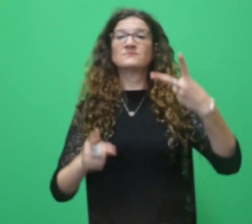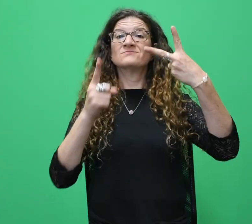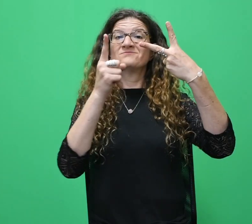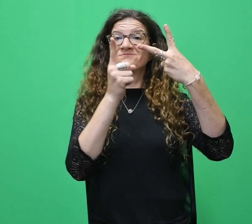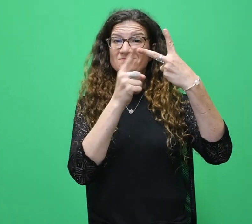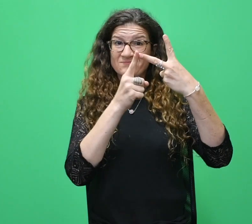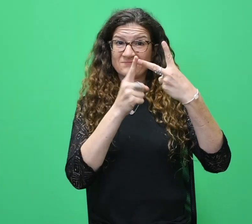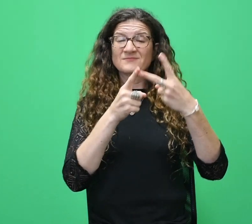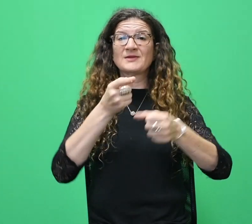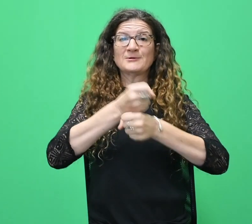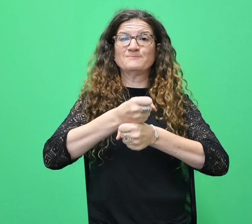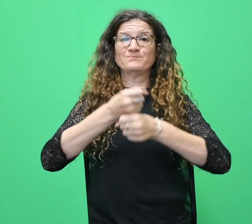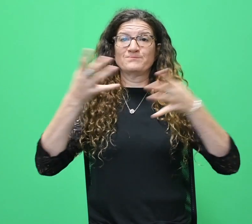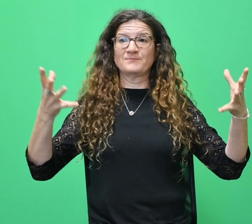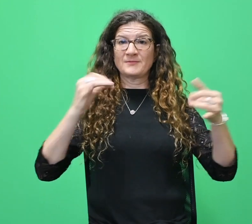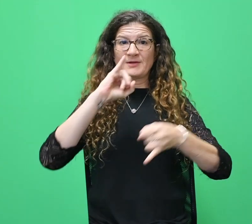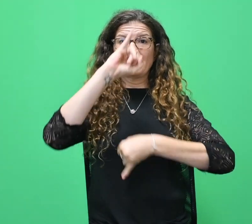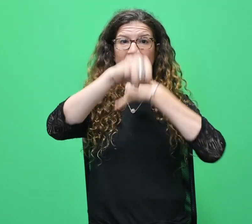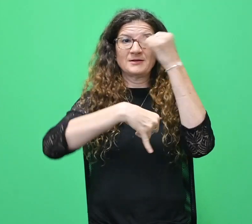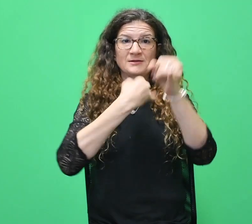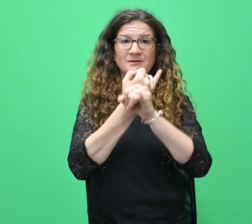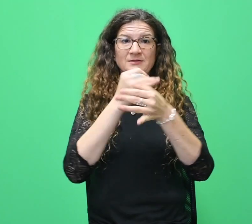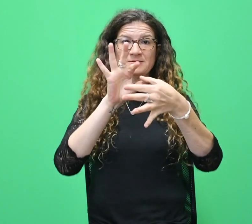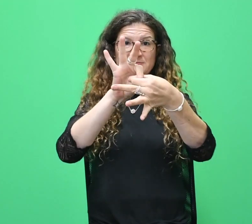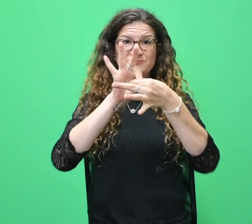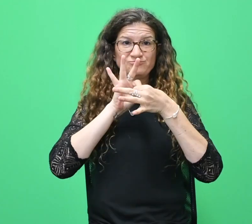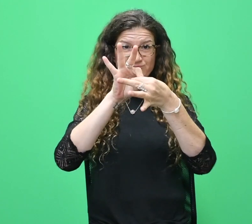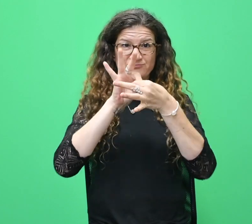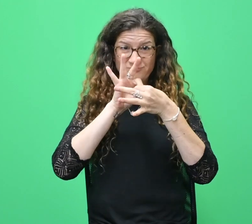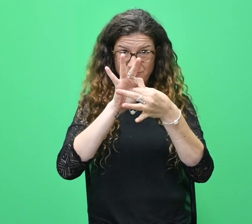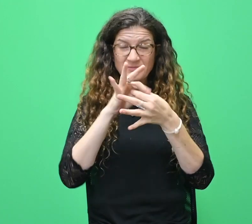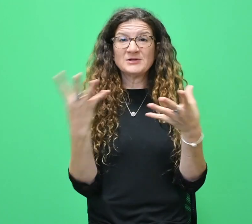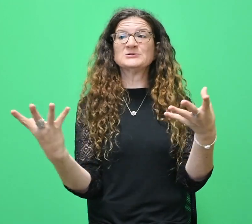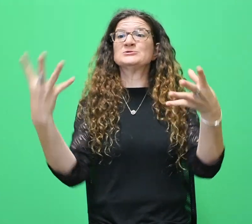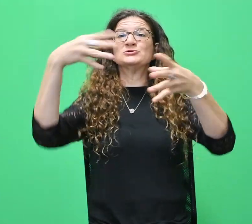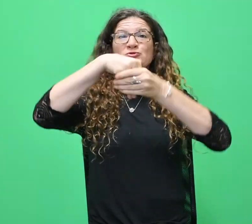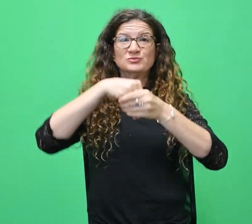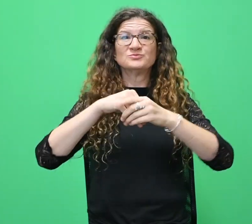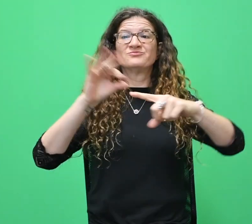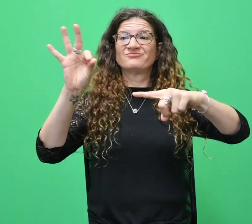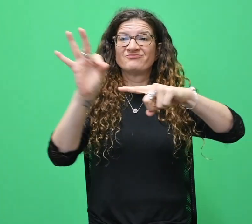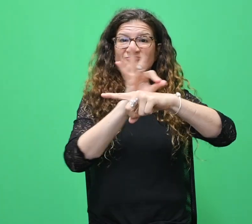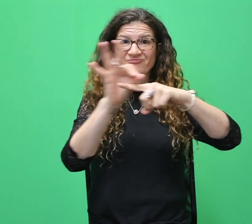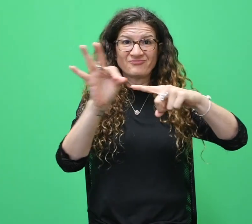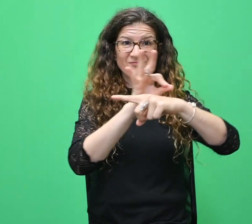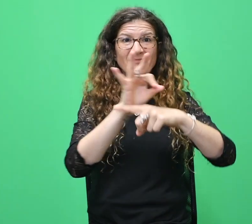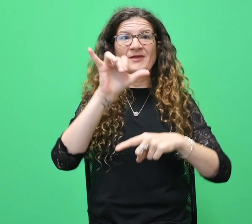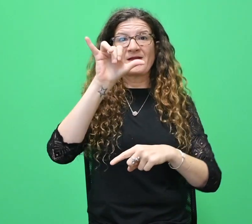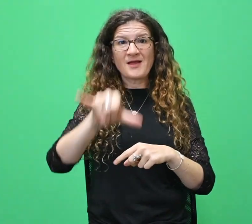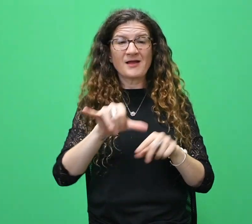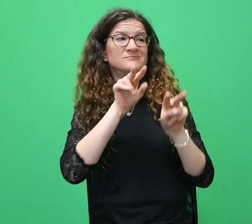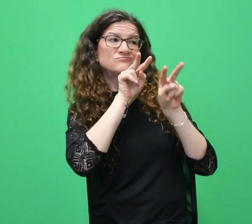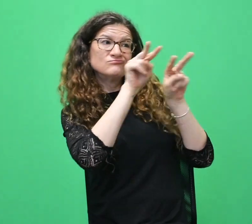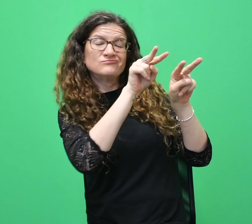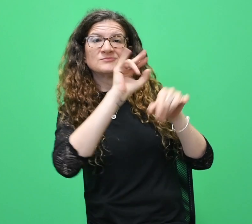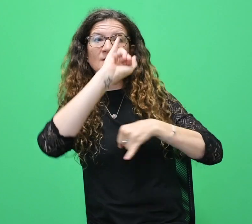Secondly, expand International Relations to include functions that look